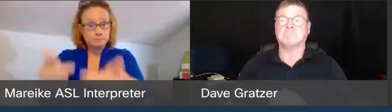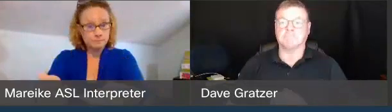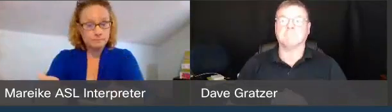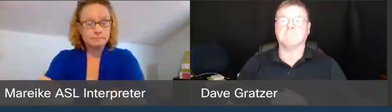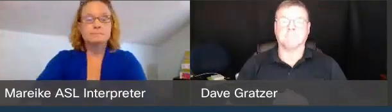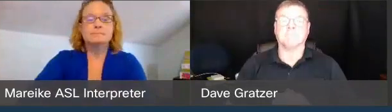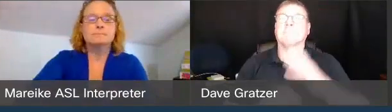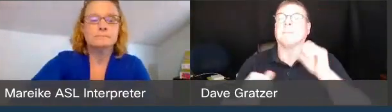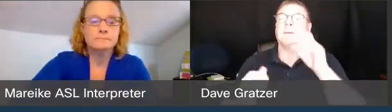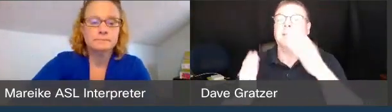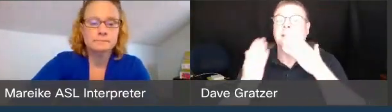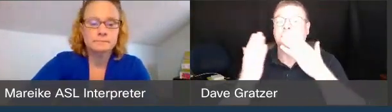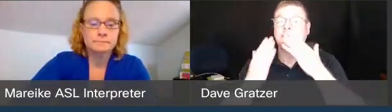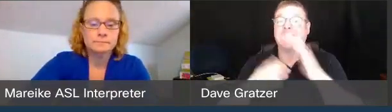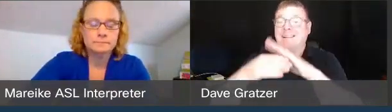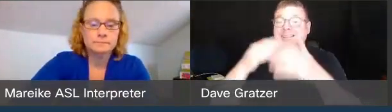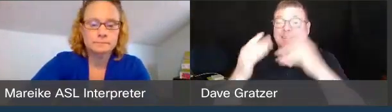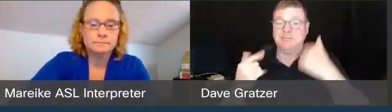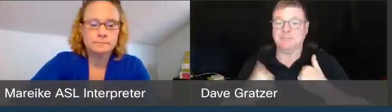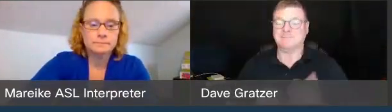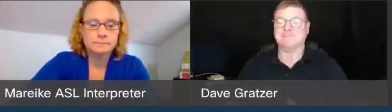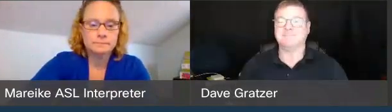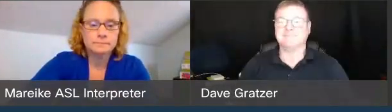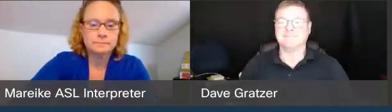So thank you and that is it for me. - [Michele]